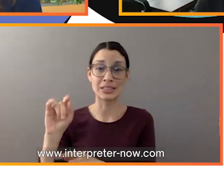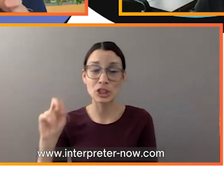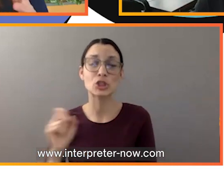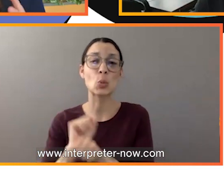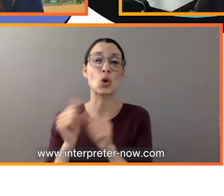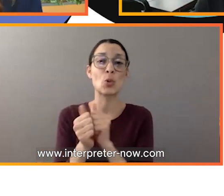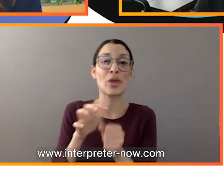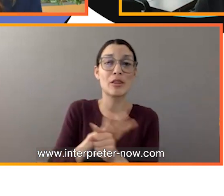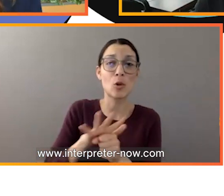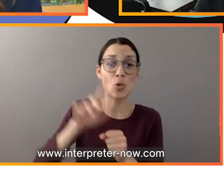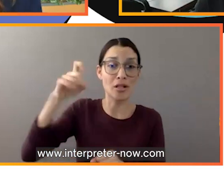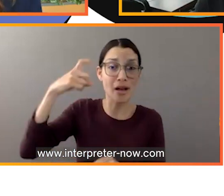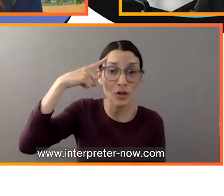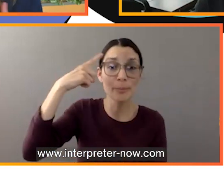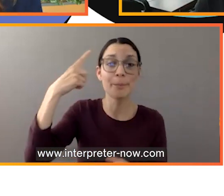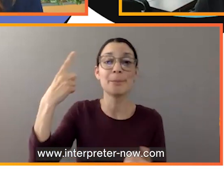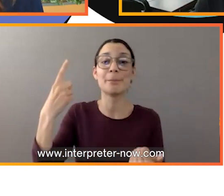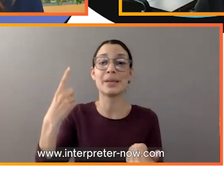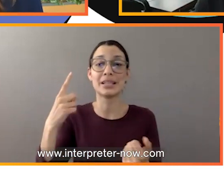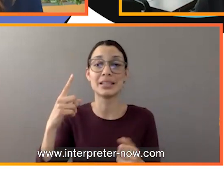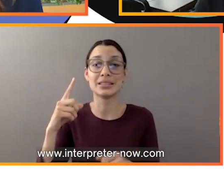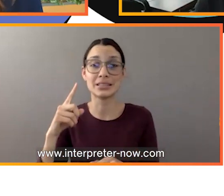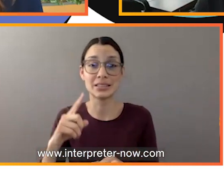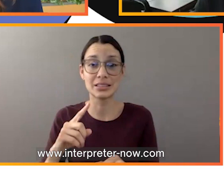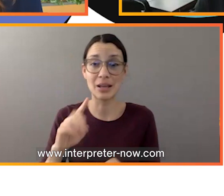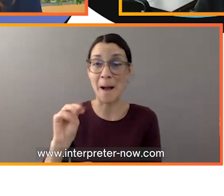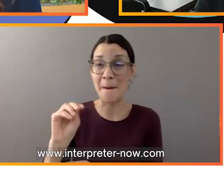how do you build these inclusive tech ecosystems from the beginning.